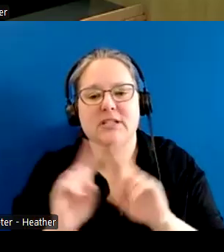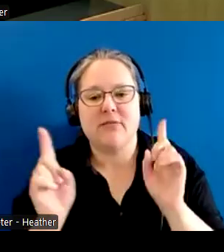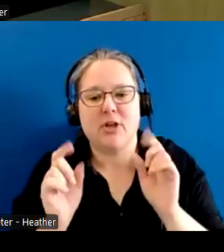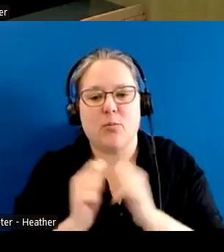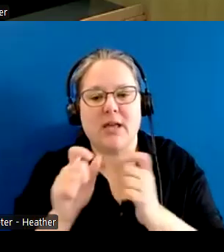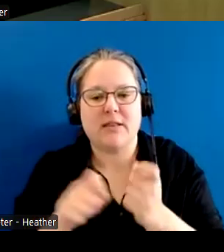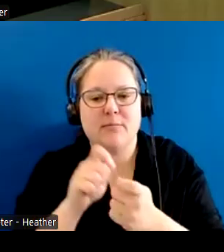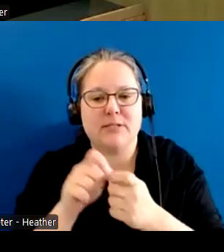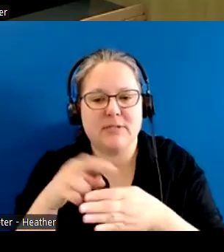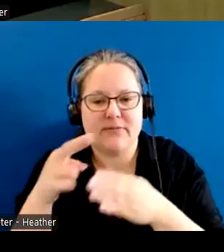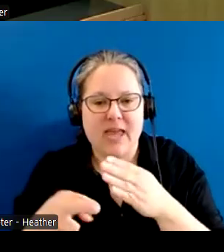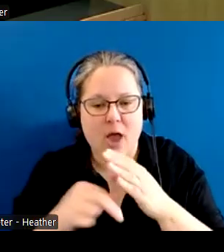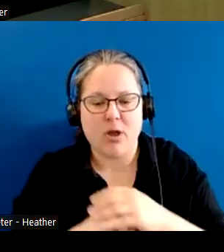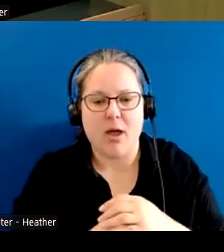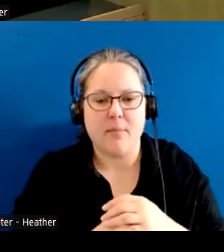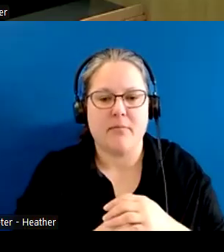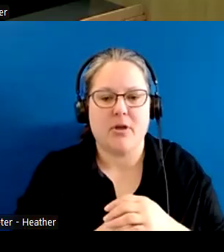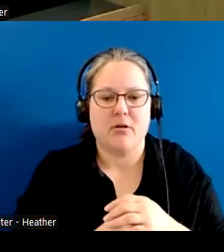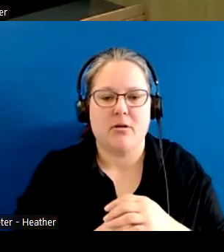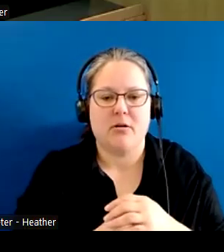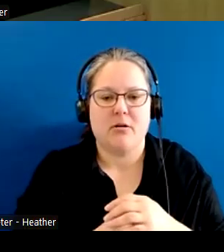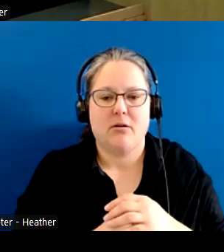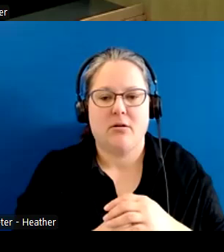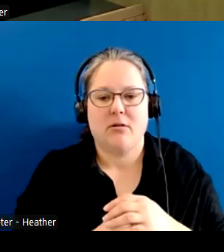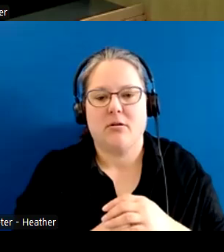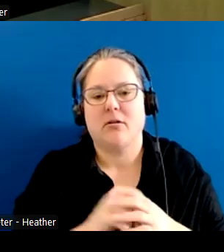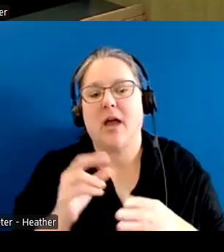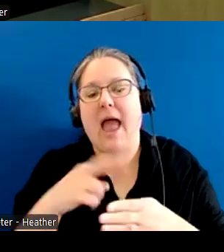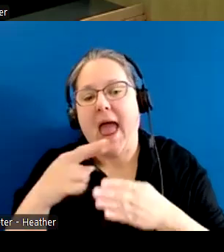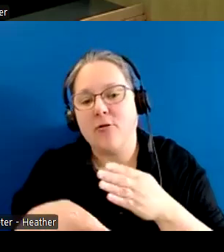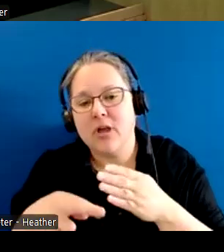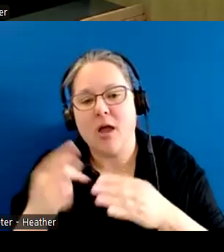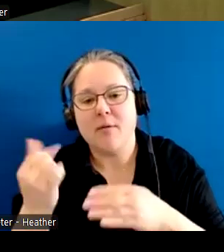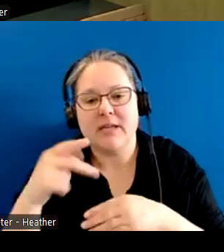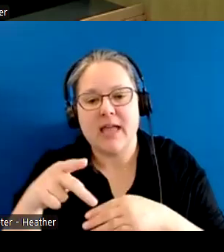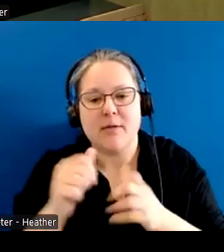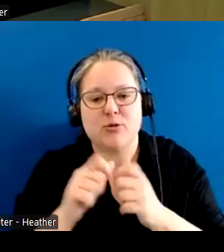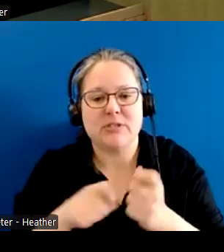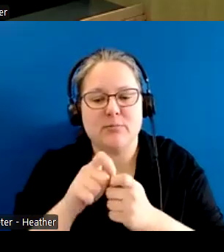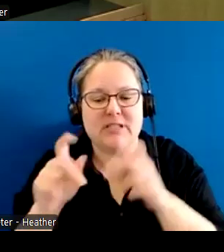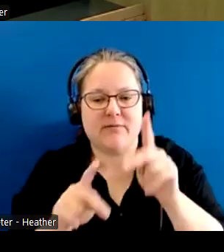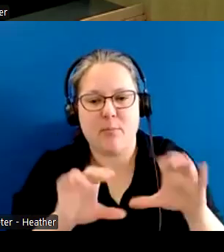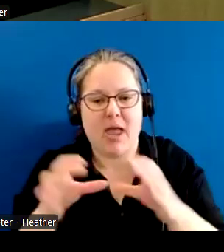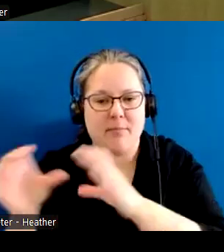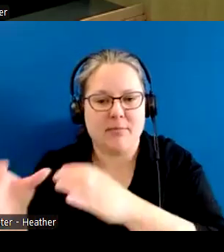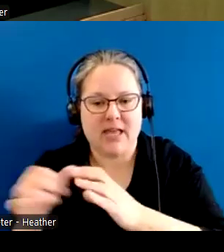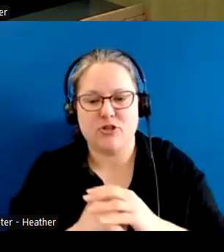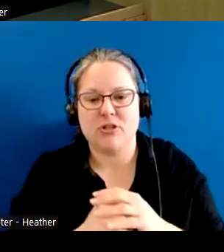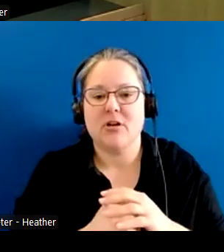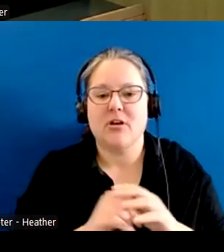in a specific outcome um outcome gaps across particular population or across population. So